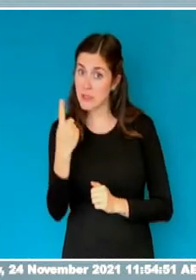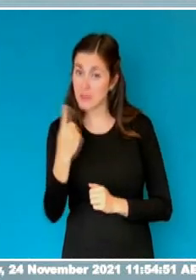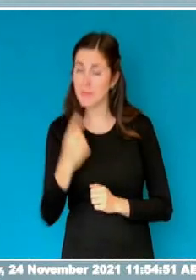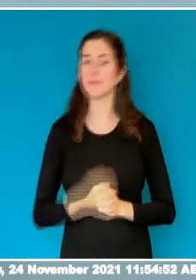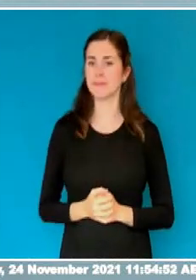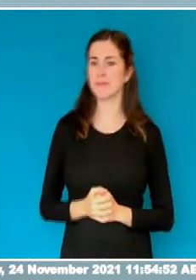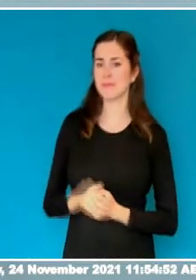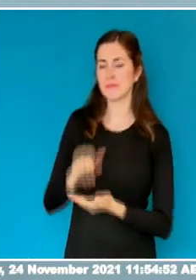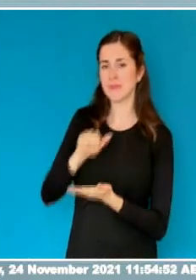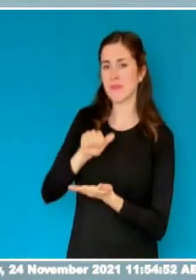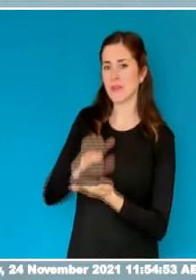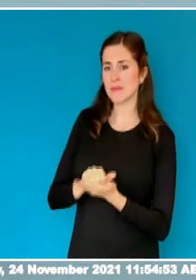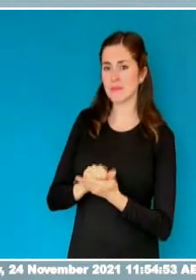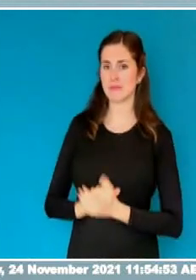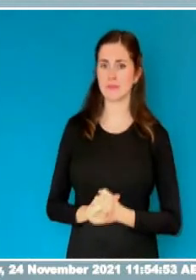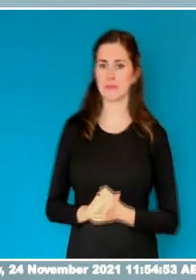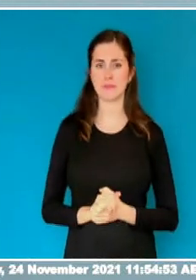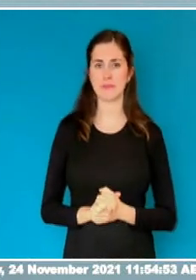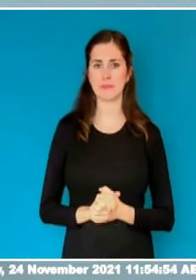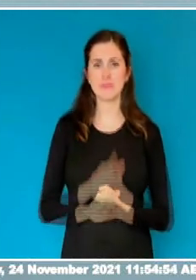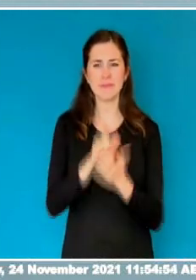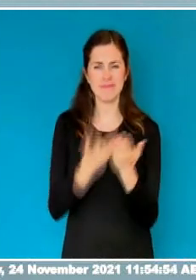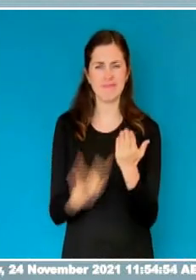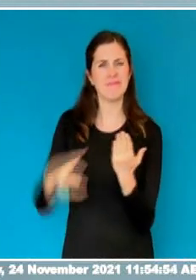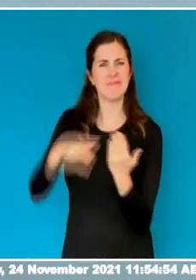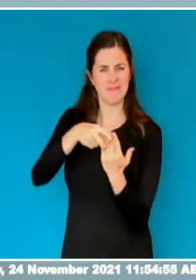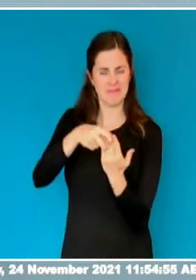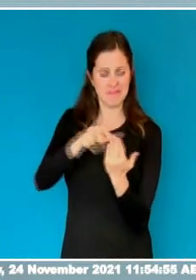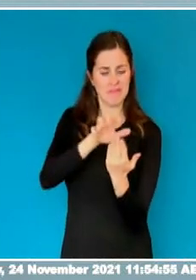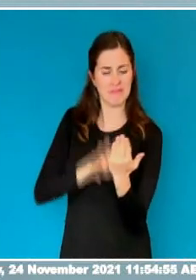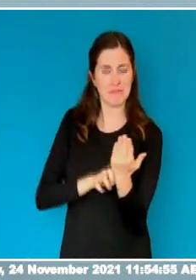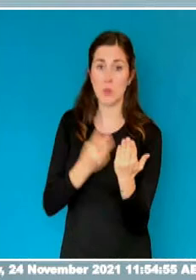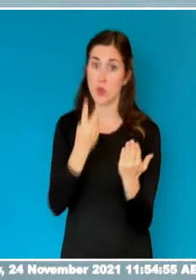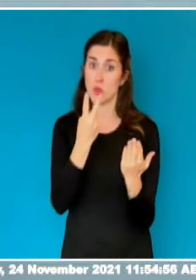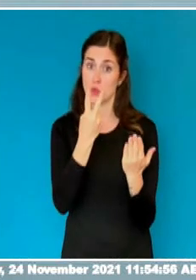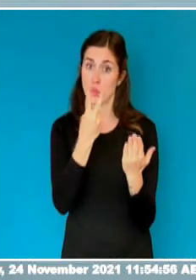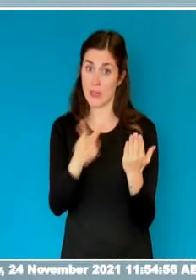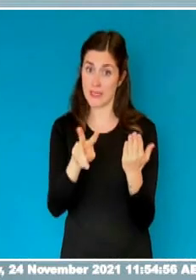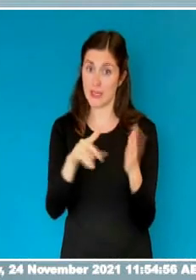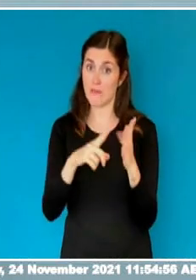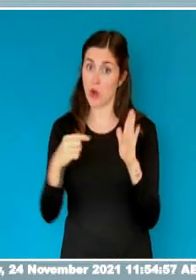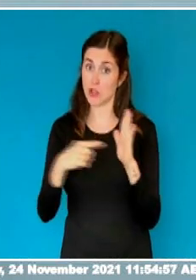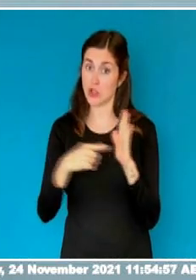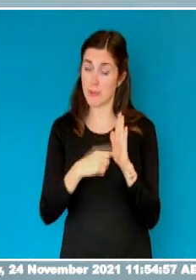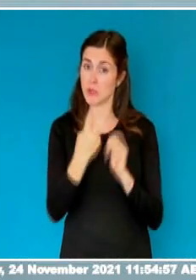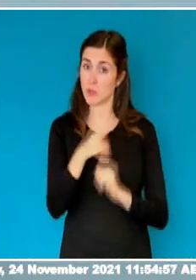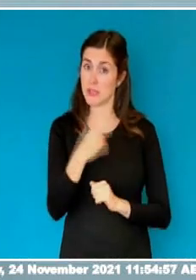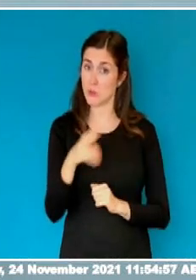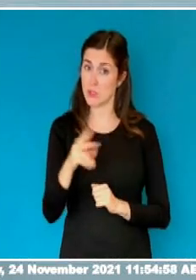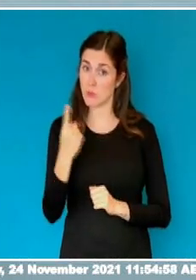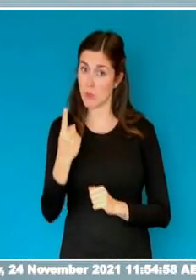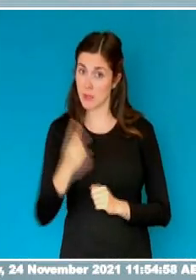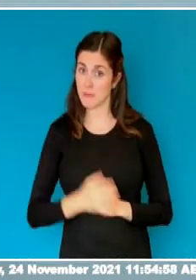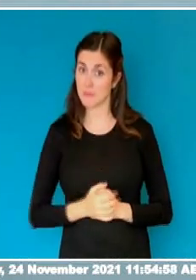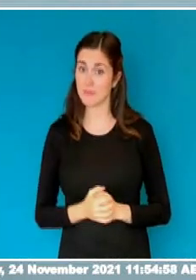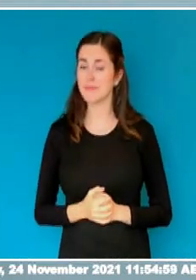And a corrigendum dated 20 October 2021? Yes, that's correct.